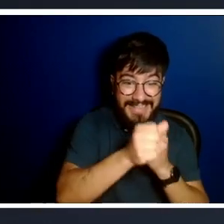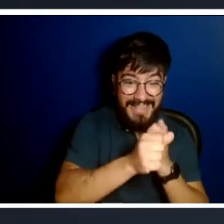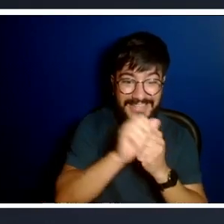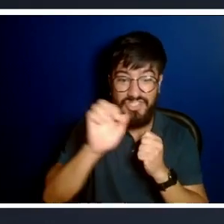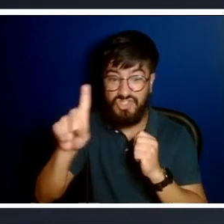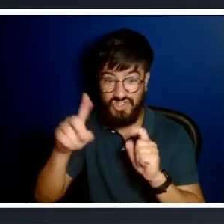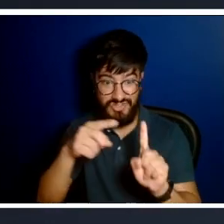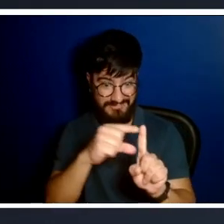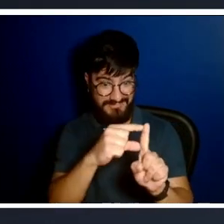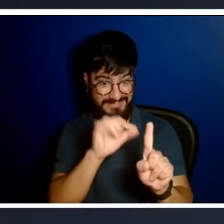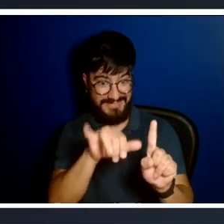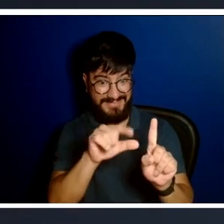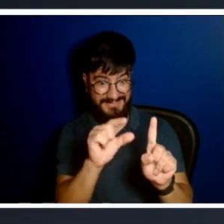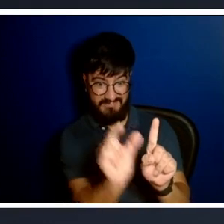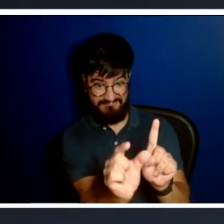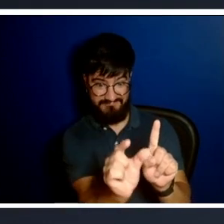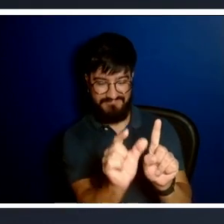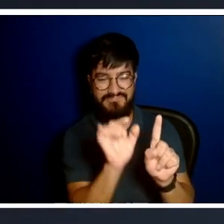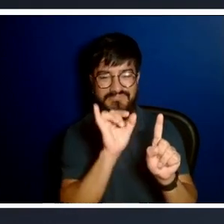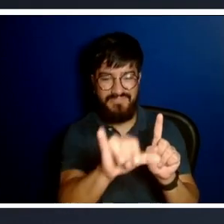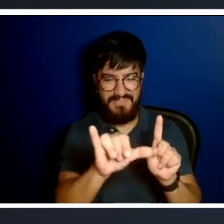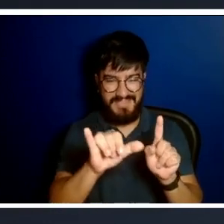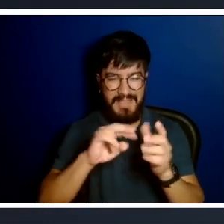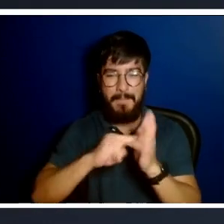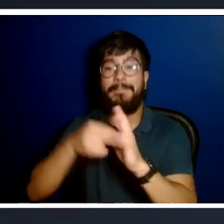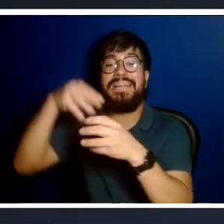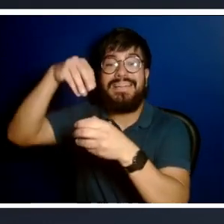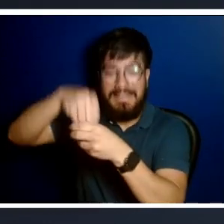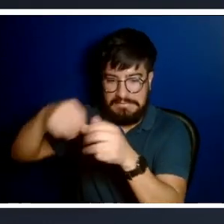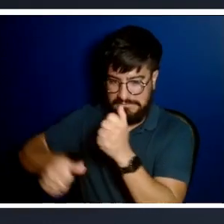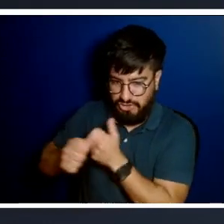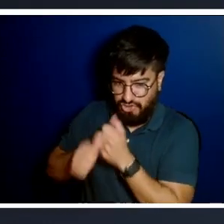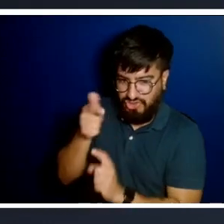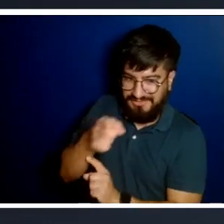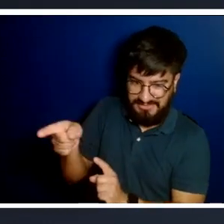animal -- the word does mean they are in danger. So, you're all getting it. They are in danger,